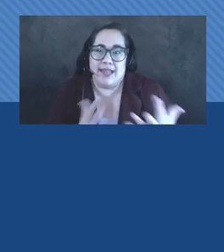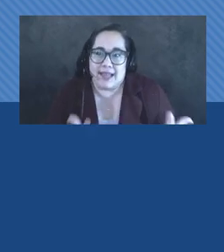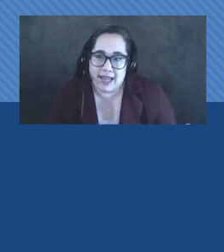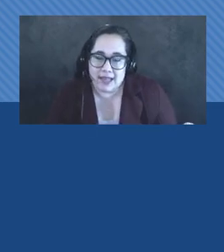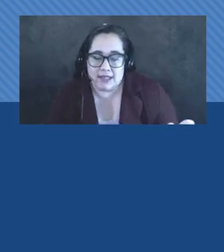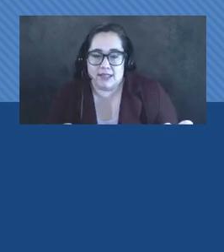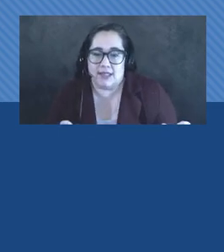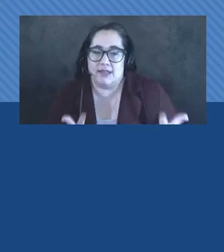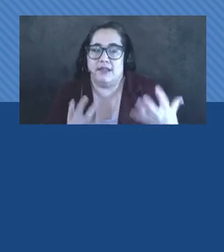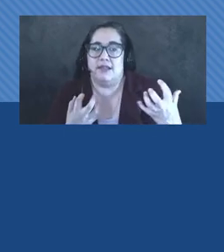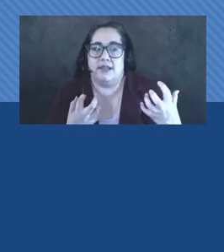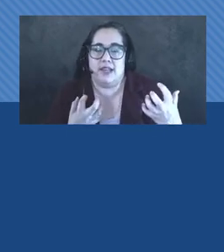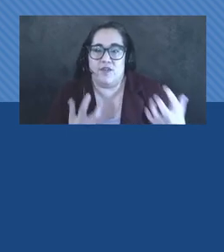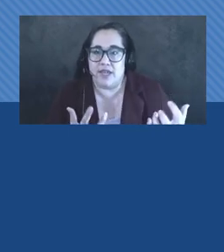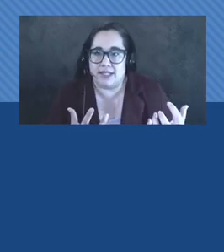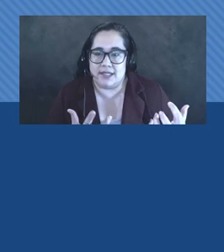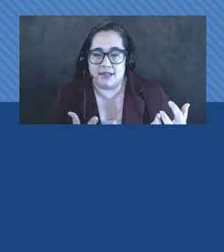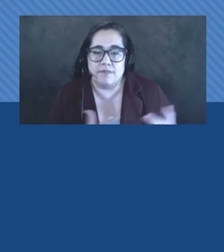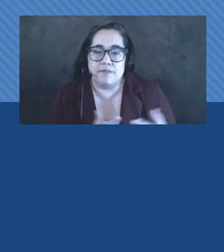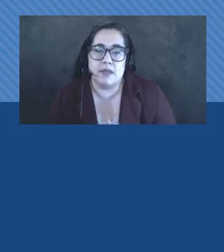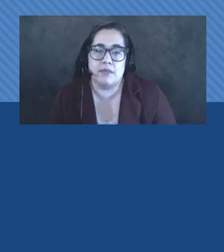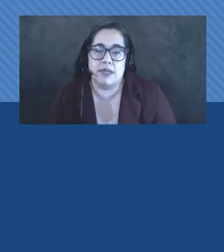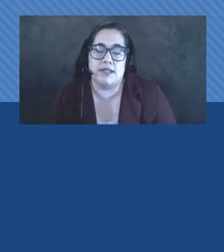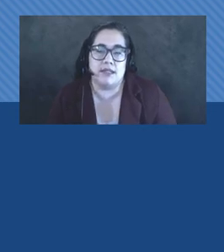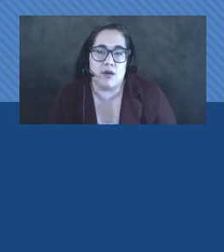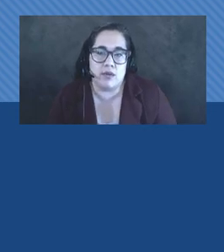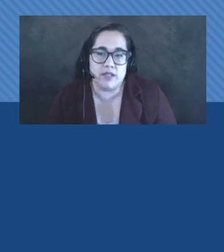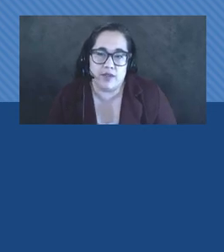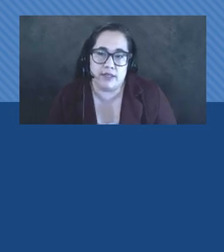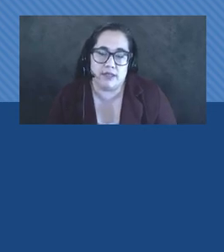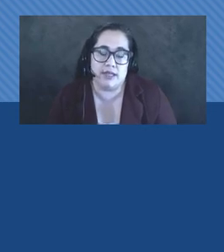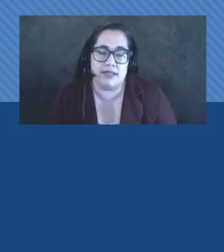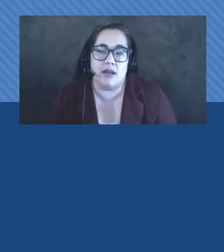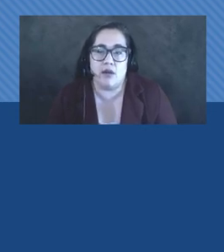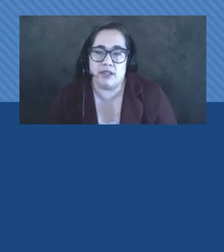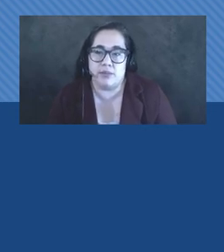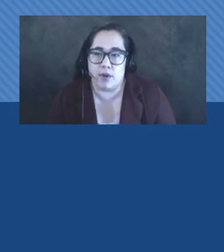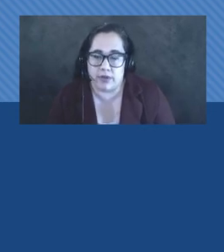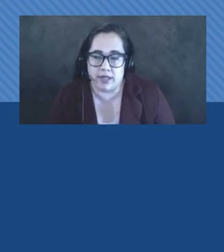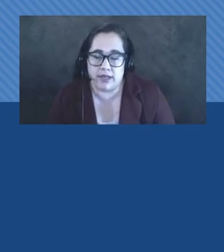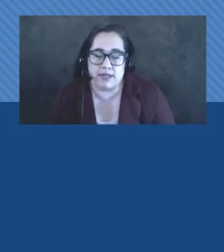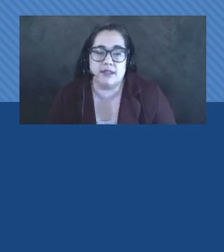in that case it fits but it doesn't always fit and it's not always appropriate. And that's the